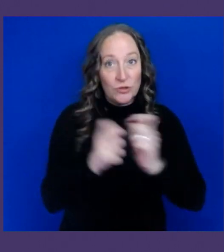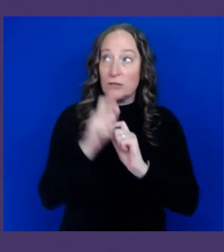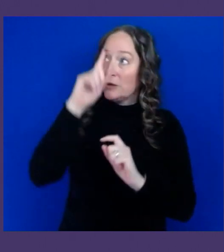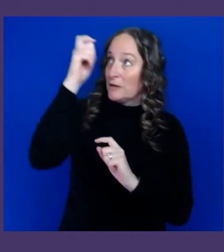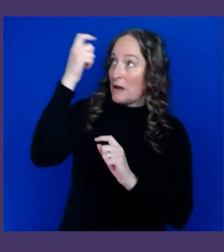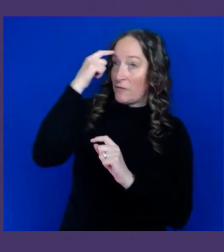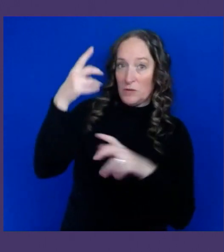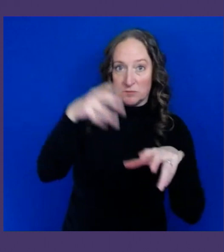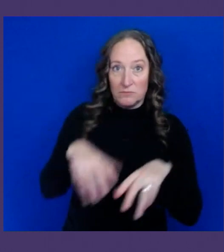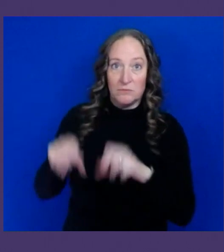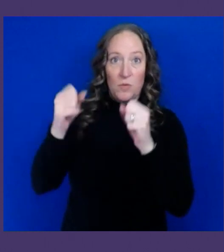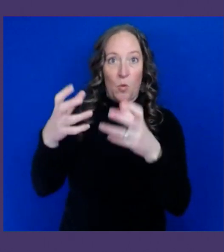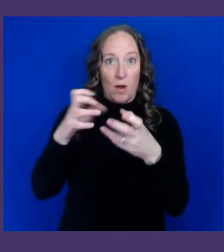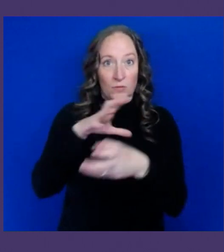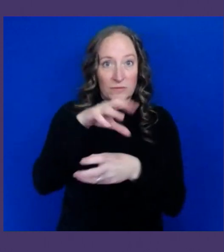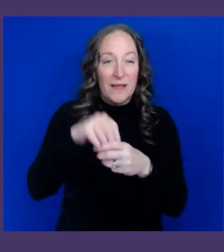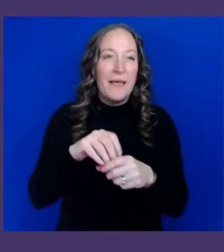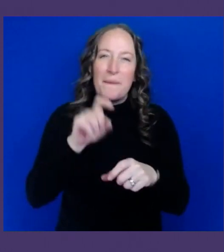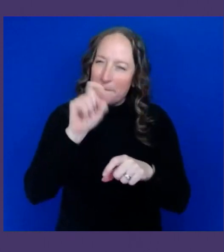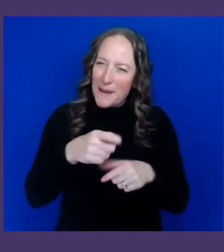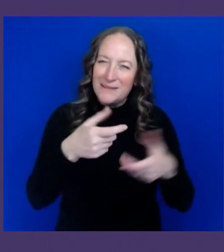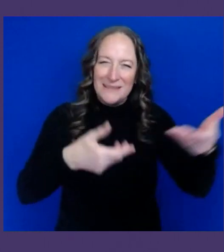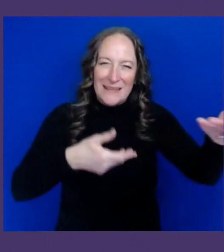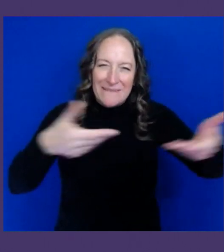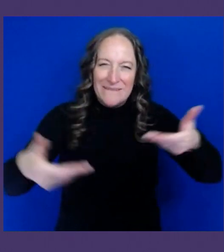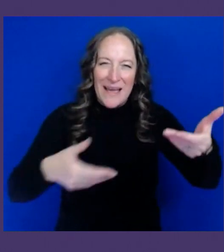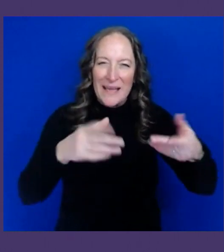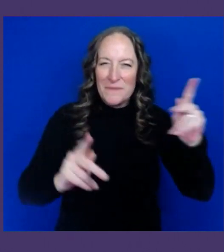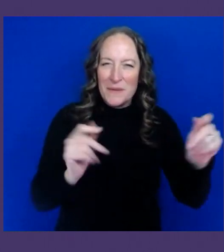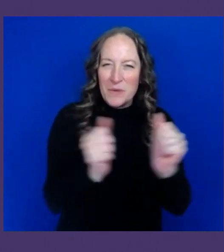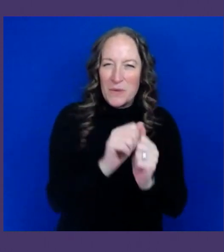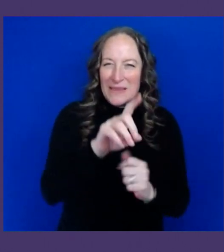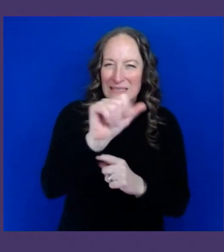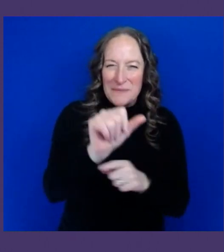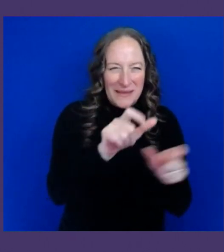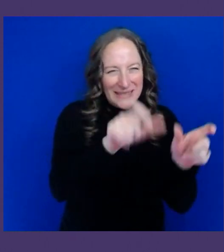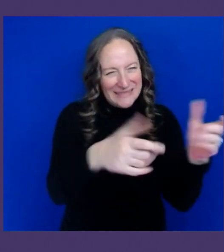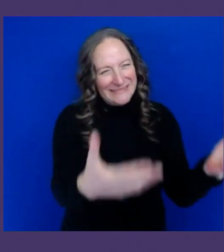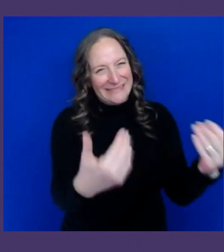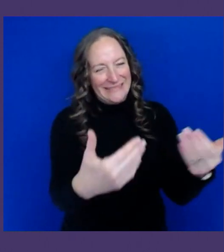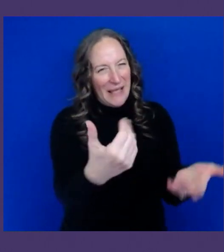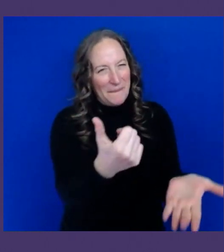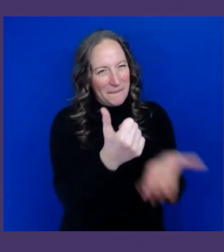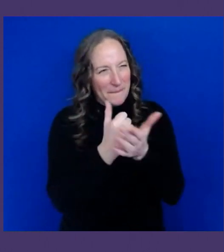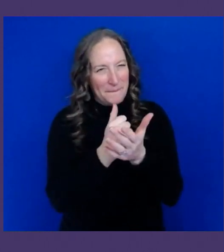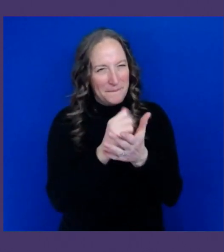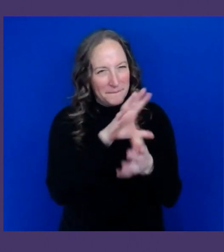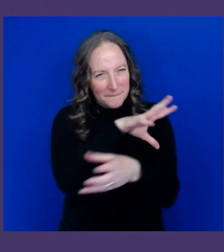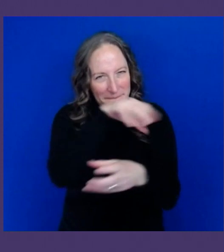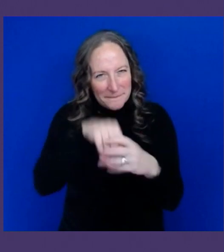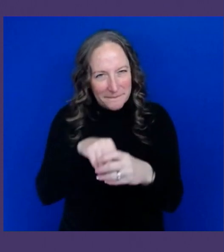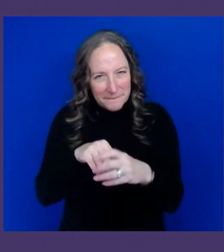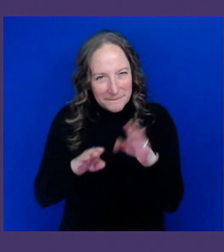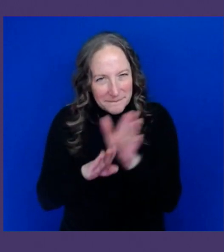disabilities in all aspects of that work. It's something else that policy can ensure. Policy can say, "You must",